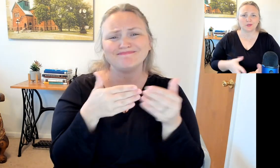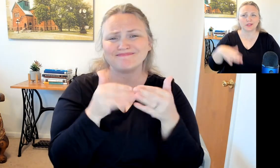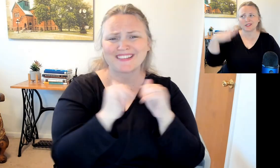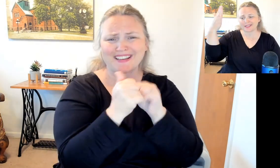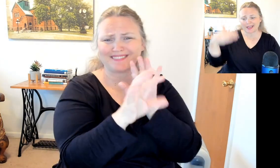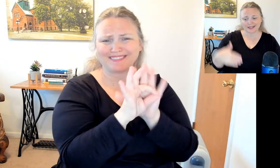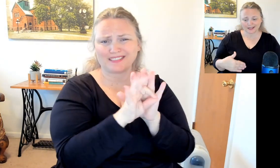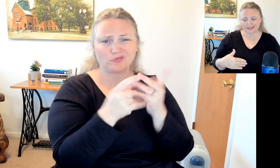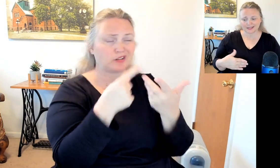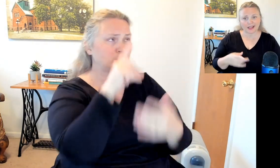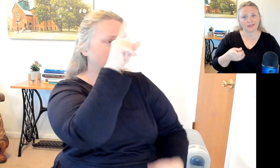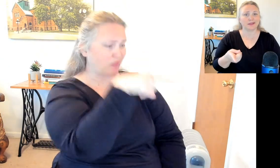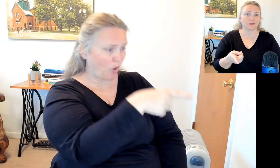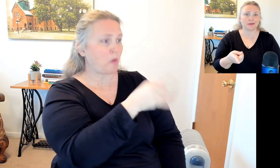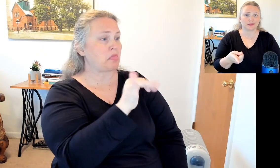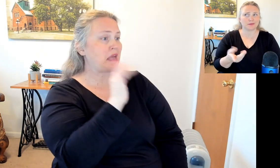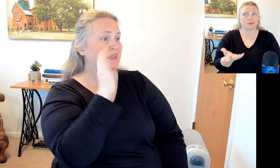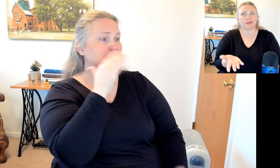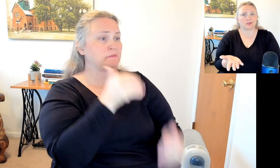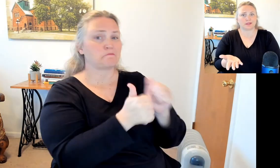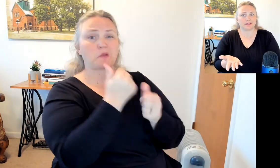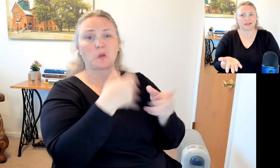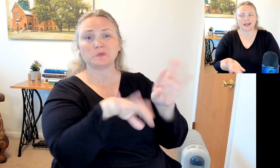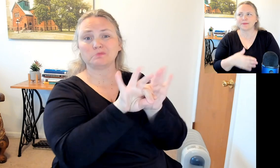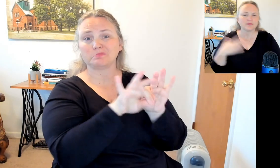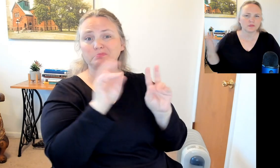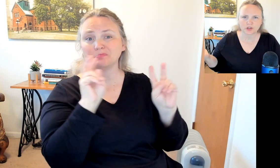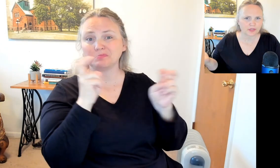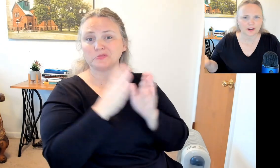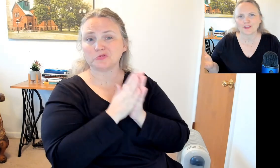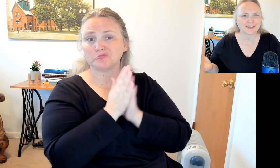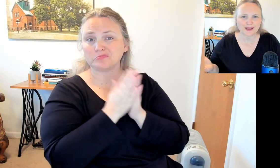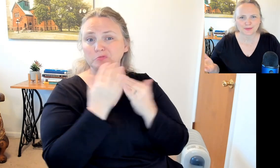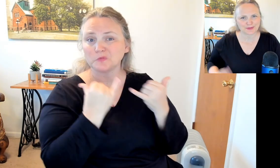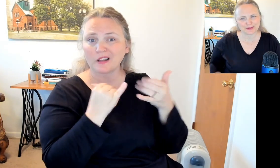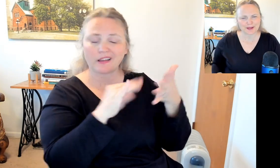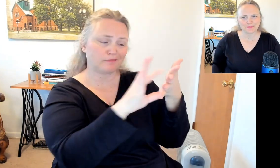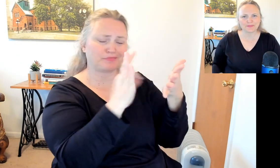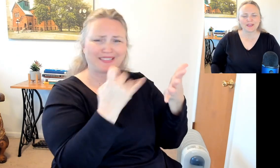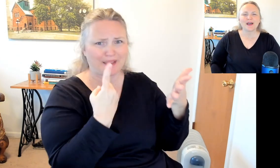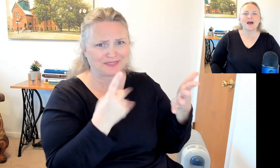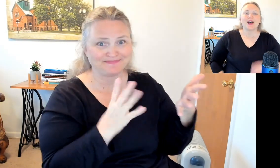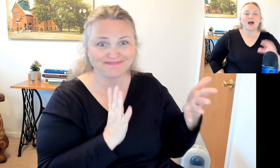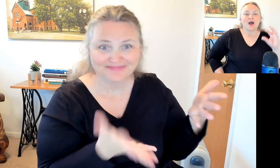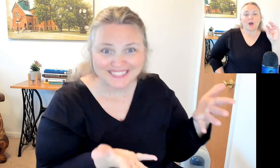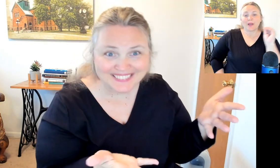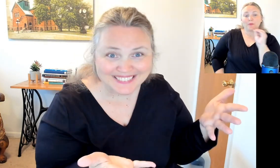You could just scan the list and say, this one looks the most interesting today. Start there. That's absolutely fine. Okay.